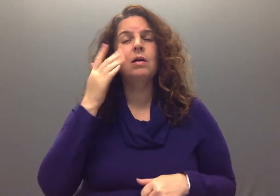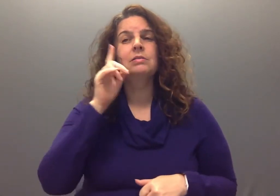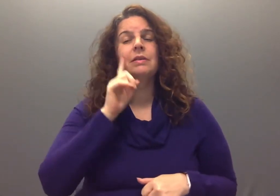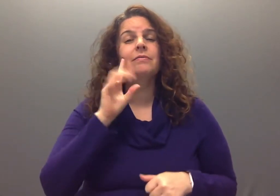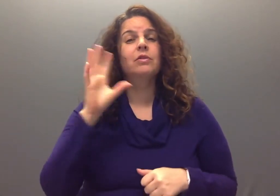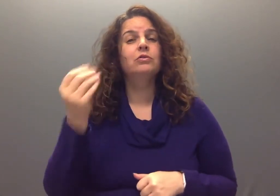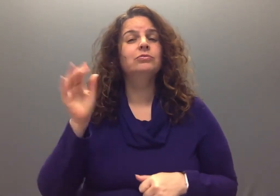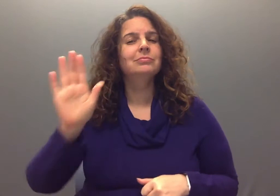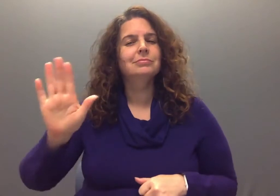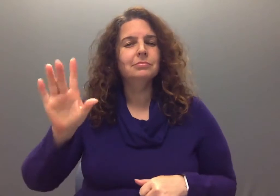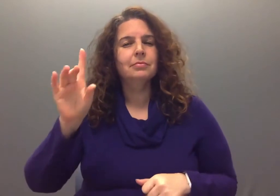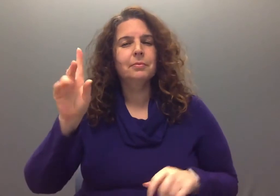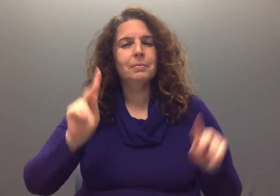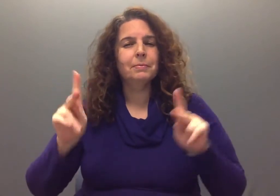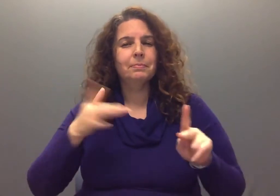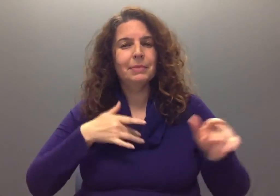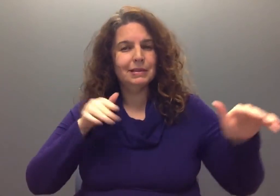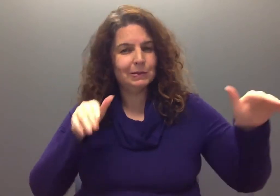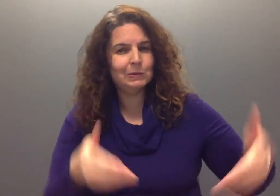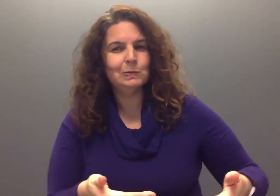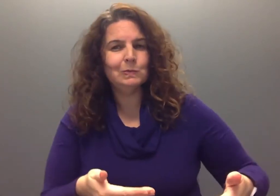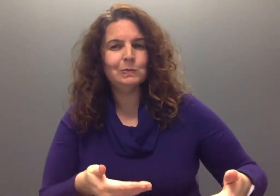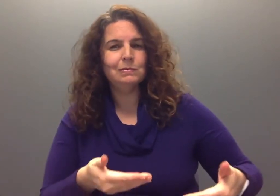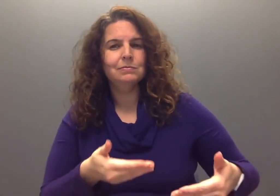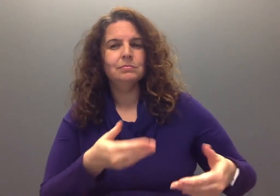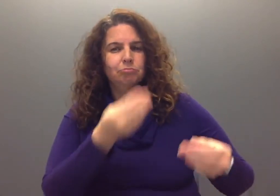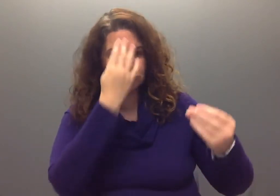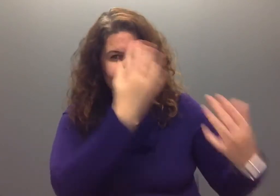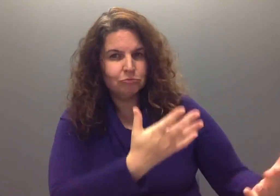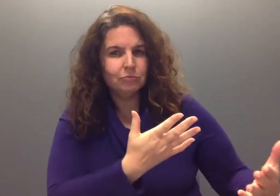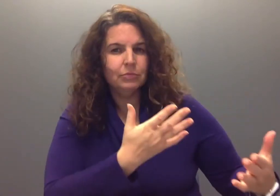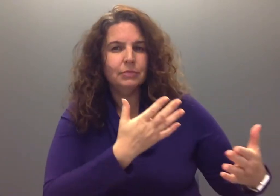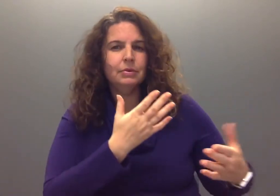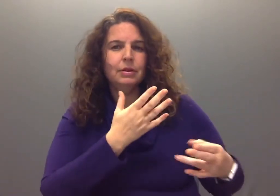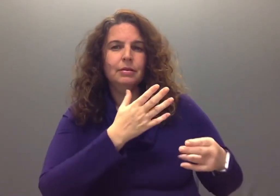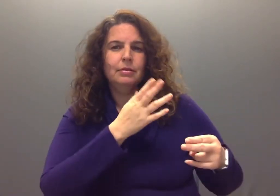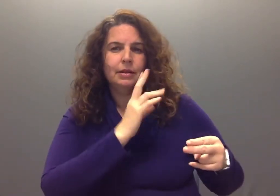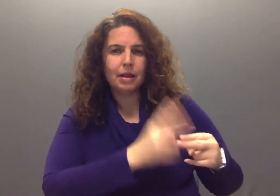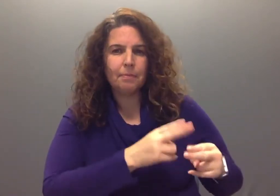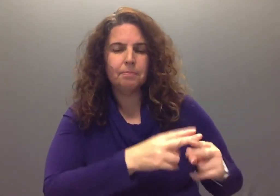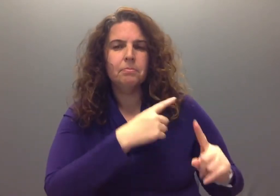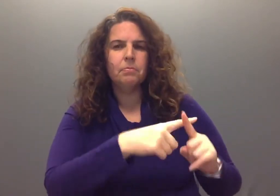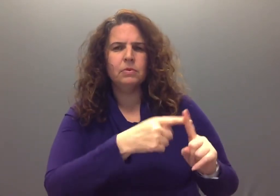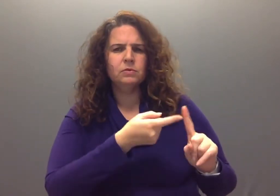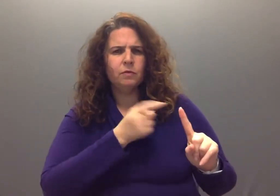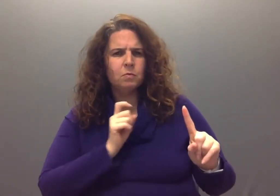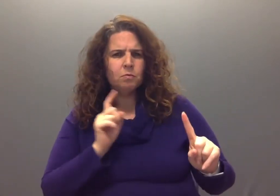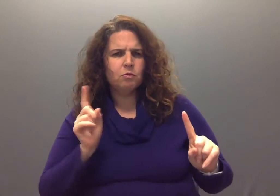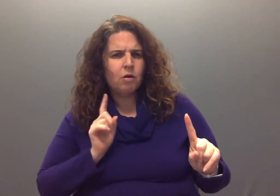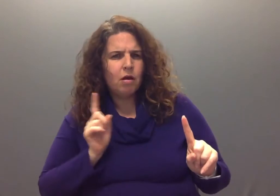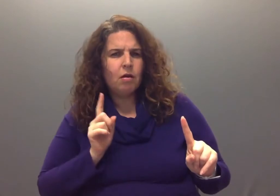In Deaf culture, people usually introduce themselves by stating their names and sharing where they’re from.